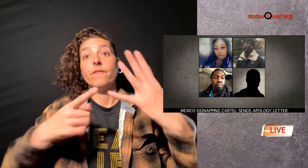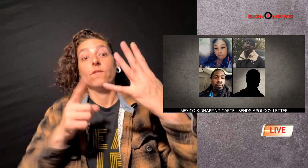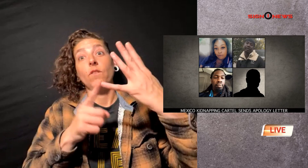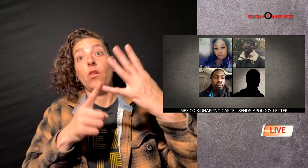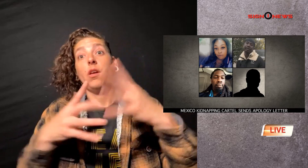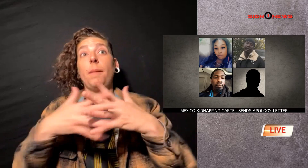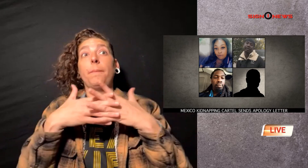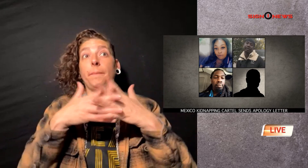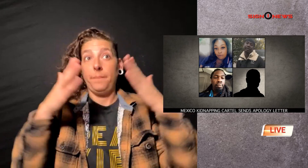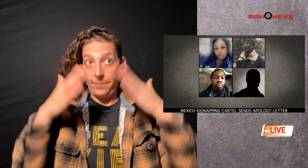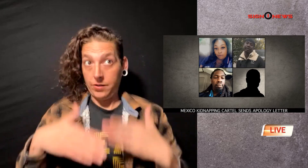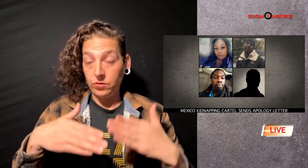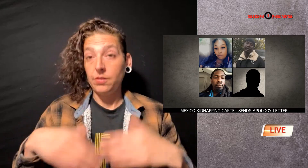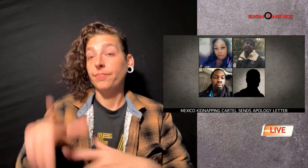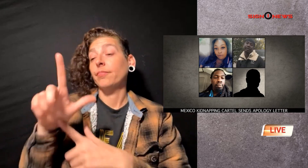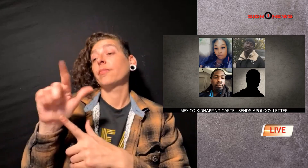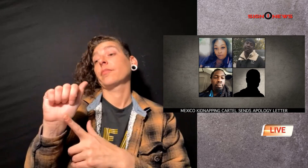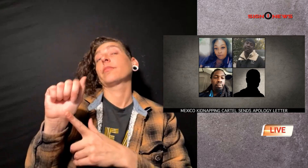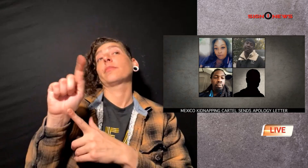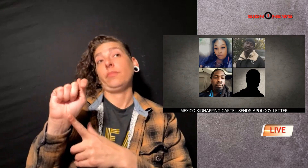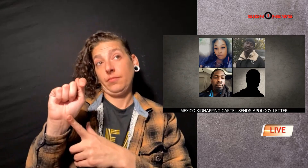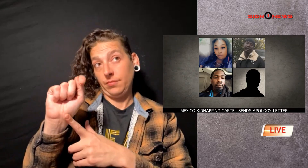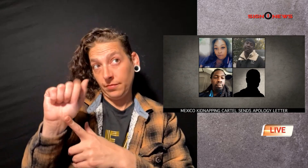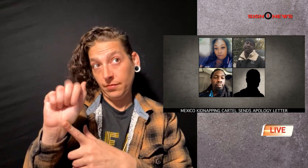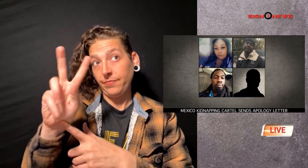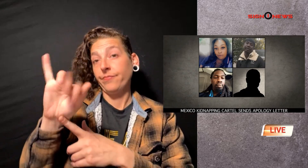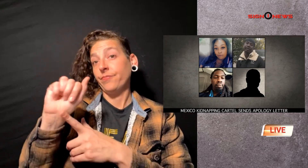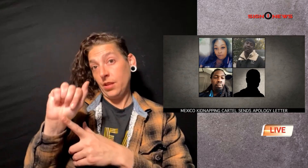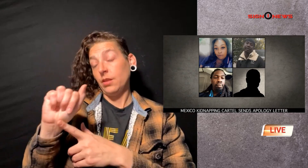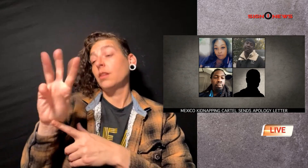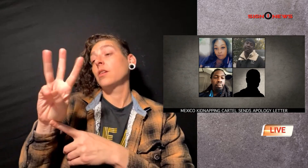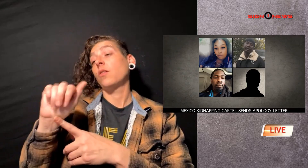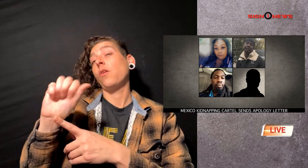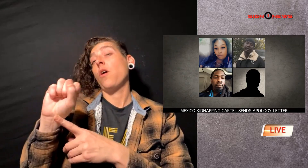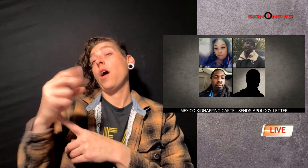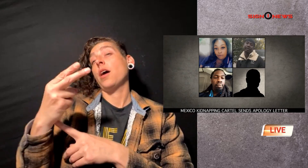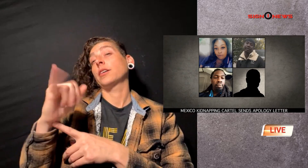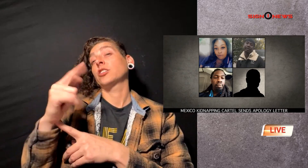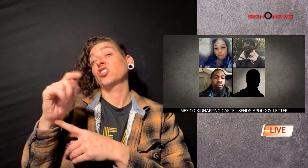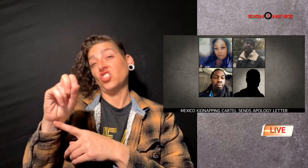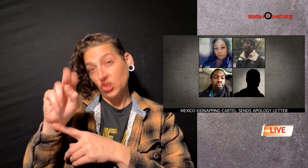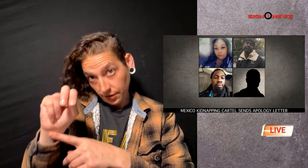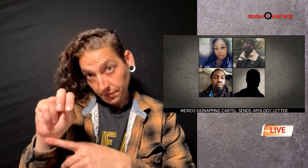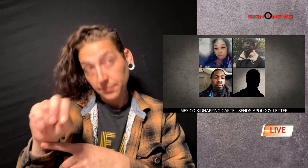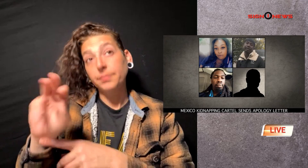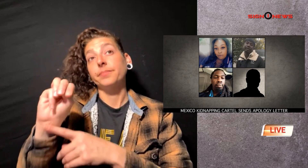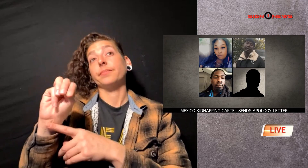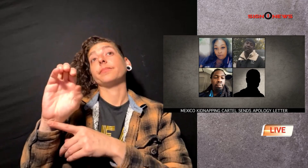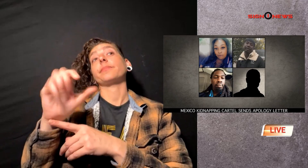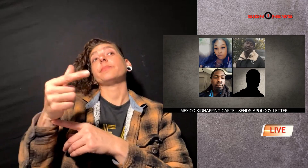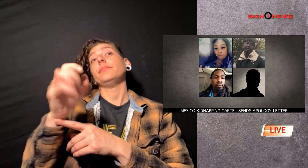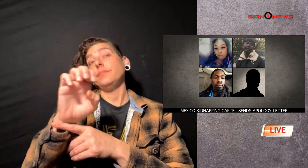the fourth American Latavia Washington McGee was not injured in the kidnapping